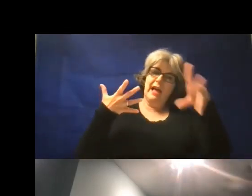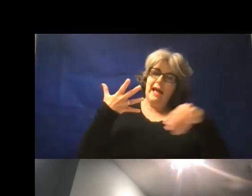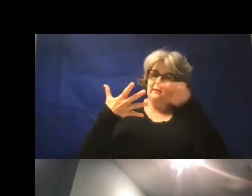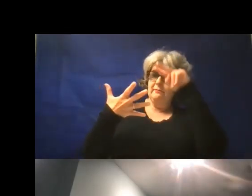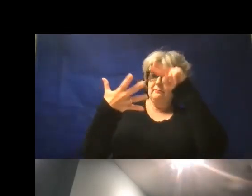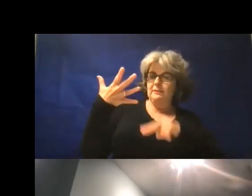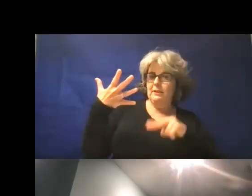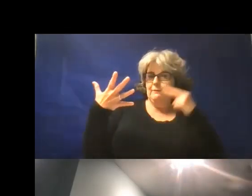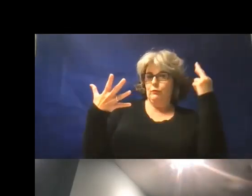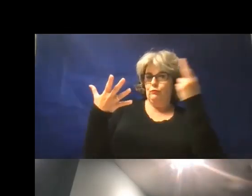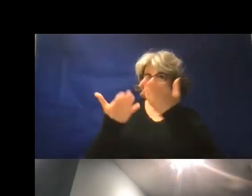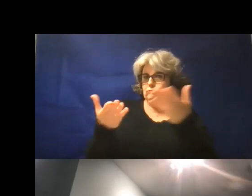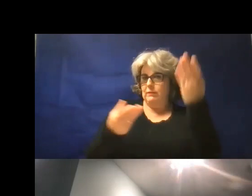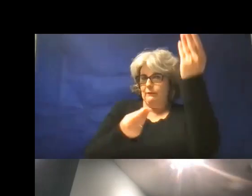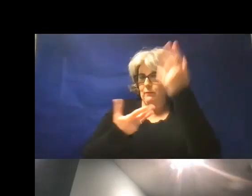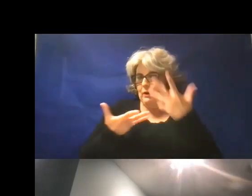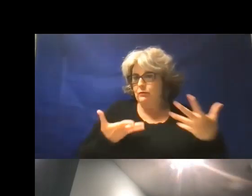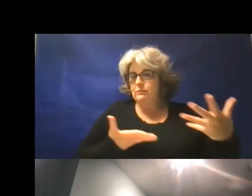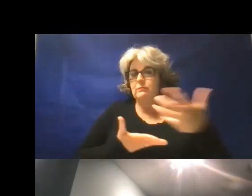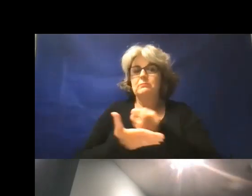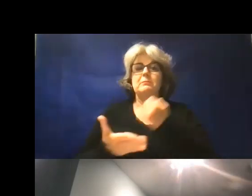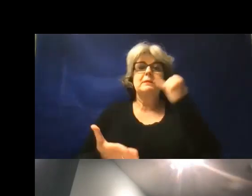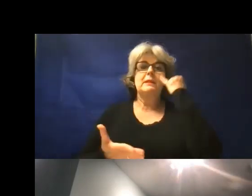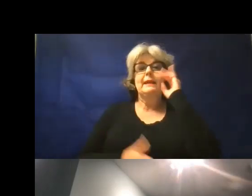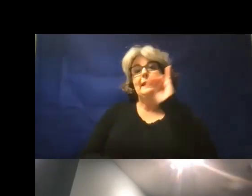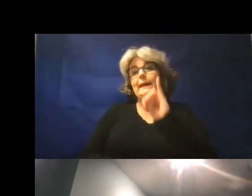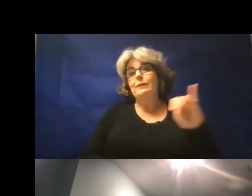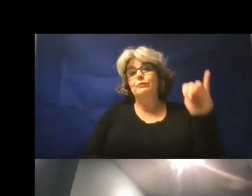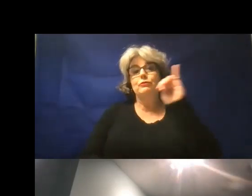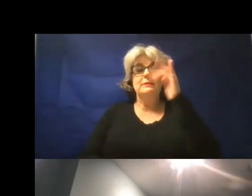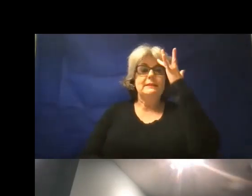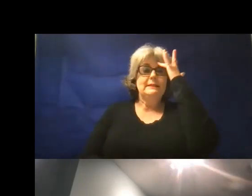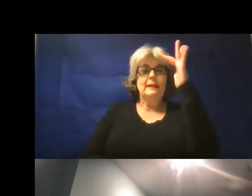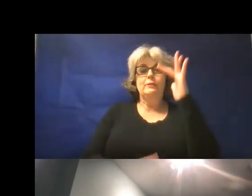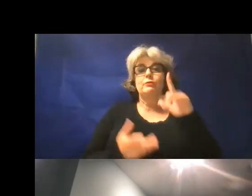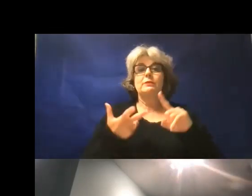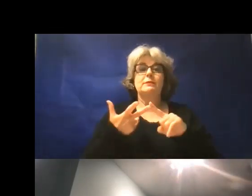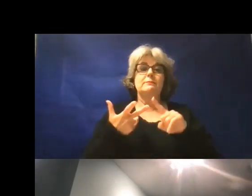sources of information such as our insurance and intelligence providers other sort of allied and